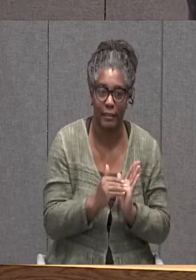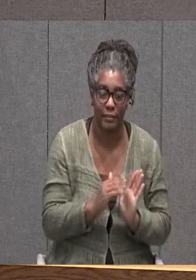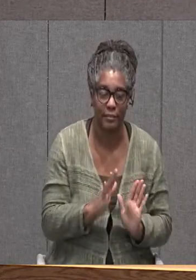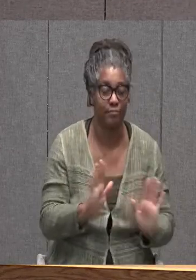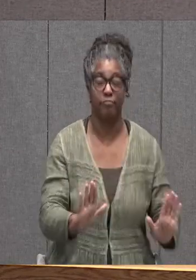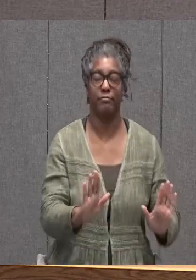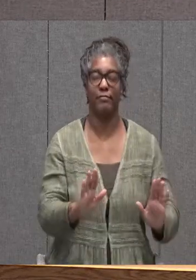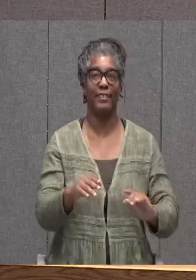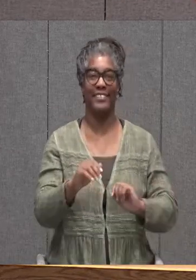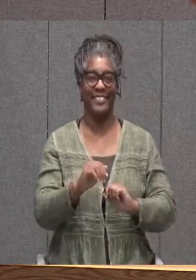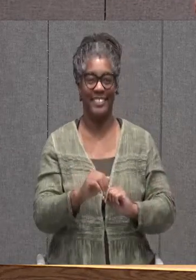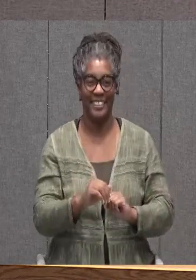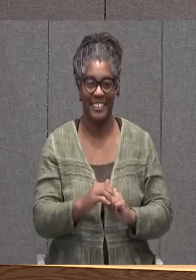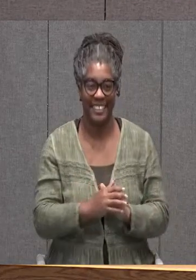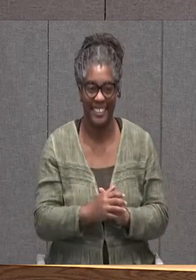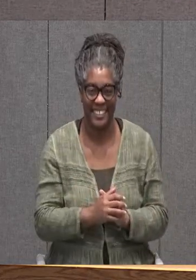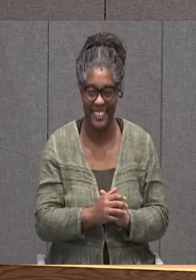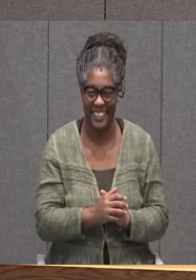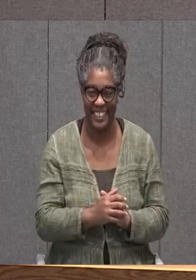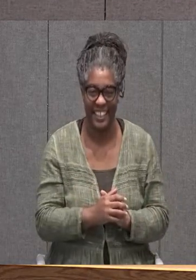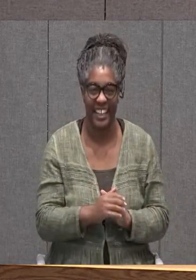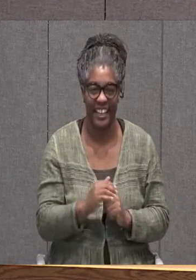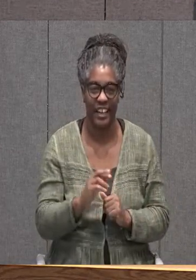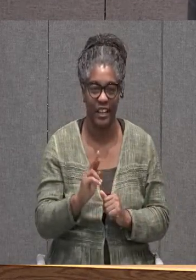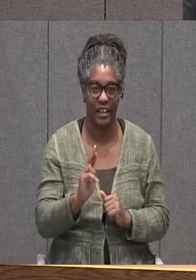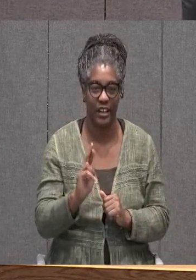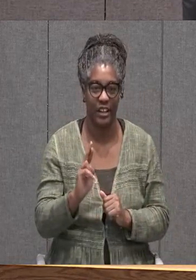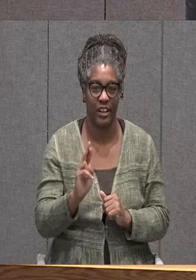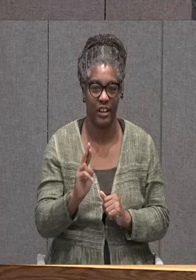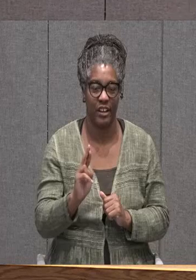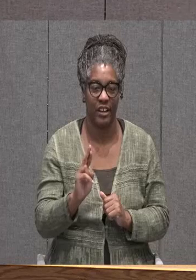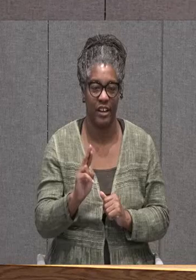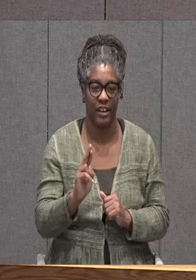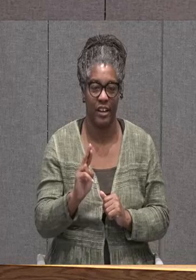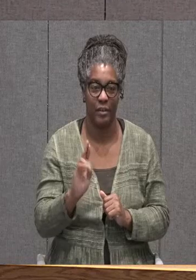there we go, take your right hand, put your right hand on your heart,